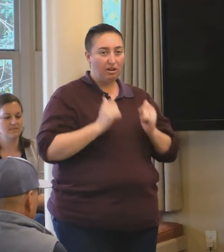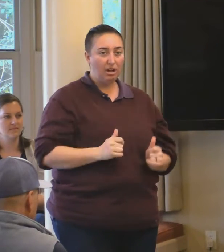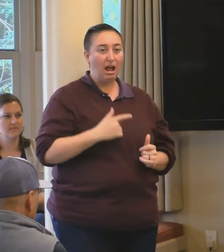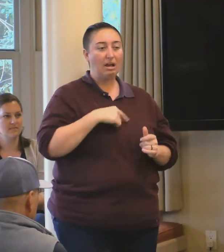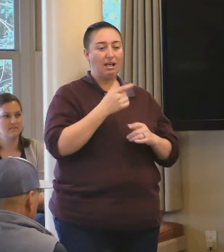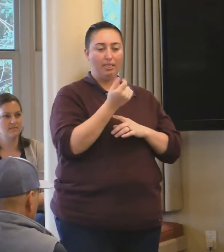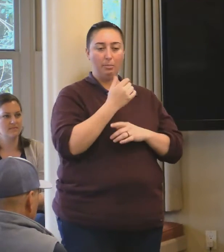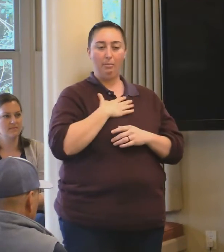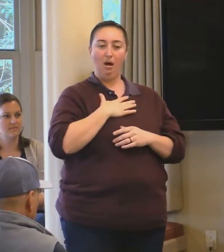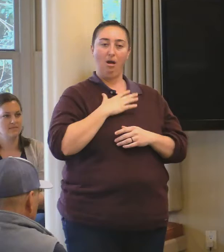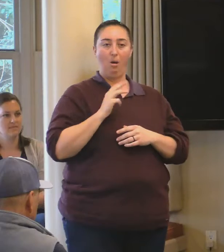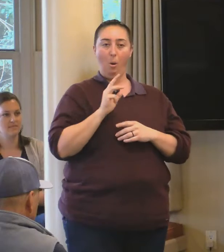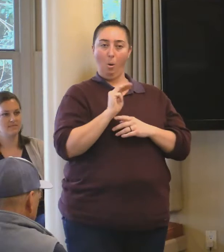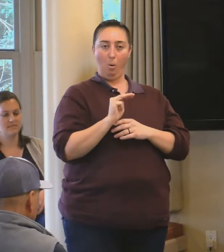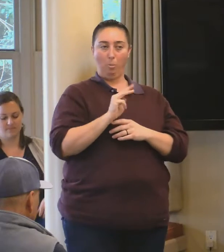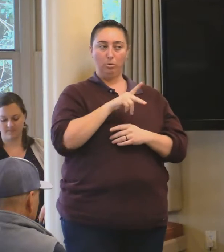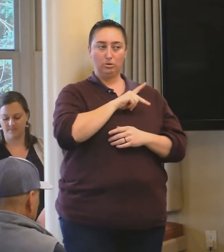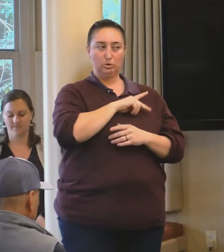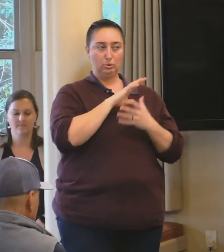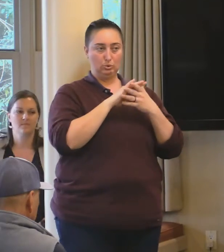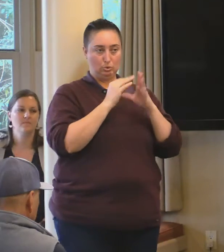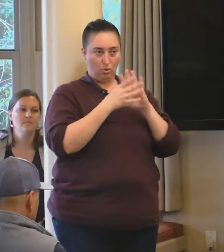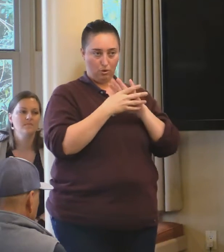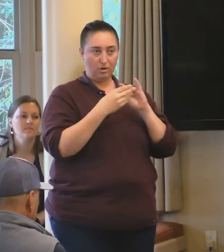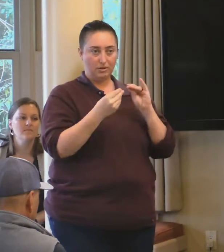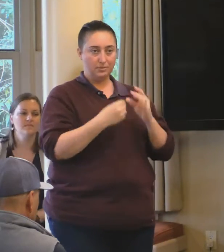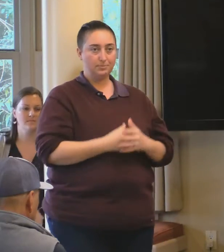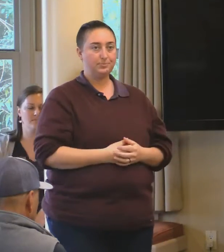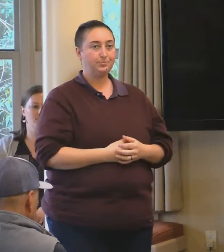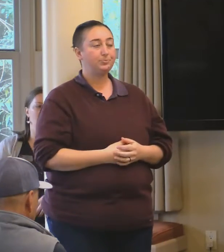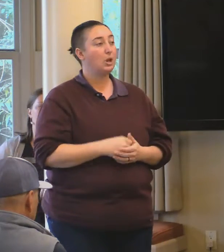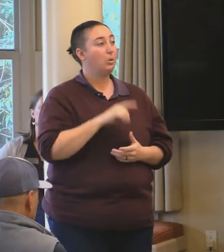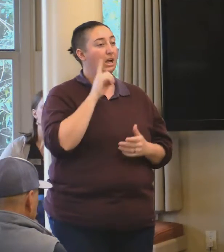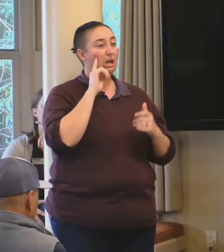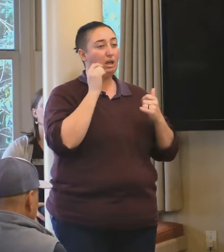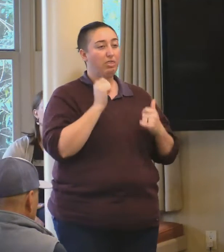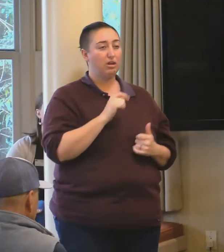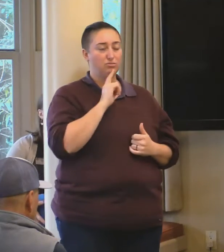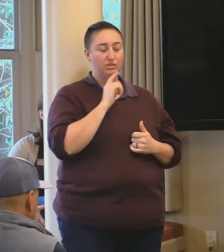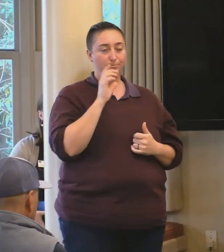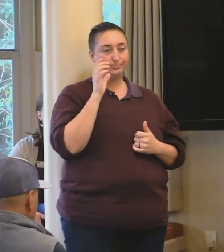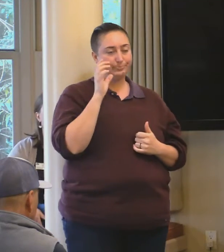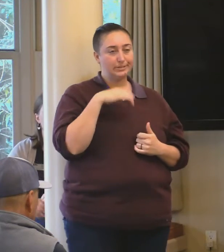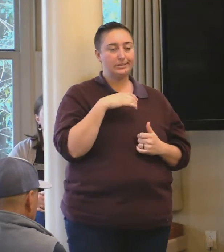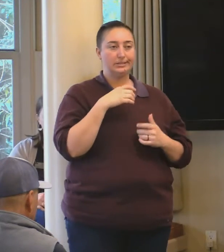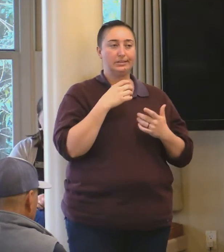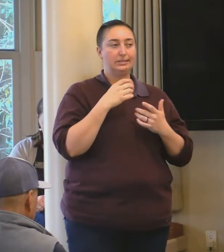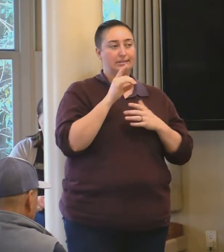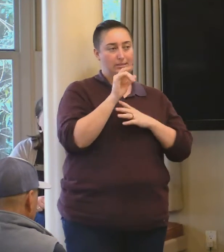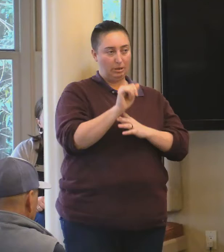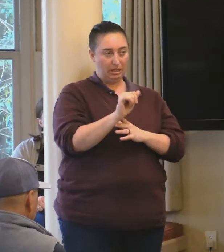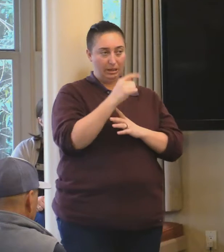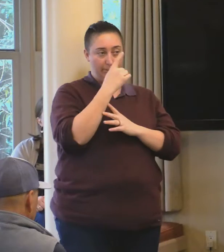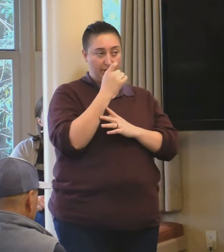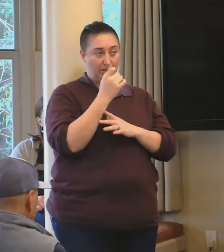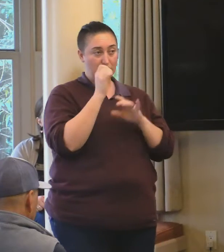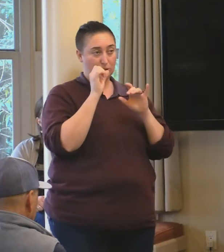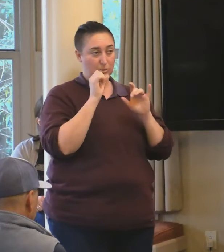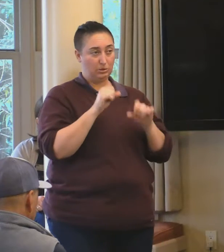sharing what it's like to be -- lose our hearing and a little bit of my own personal story. Hearing loss is a tricky disability,